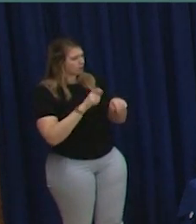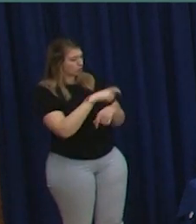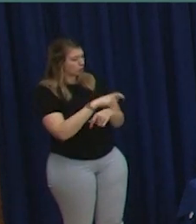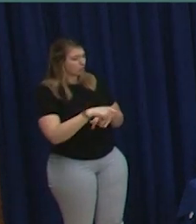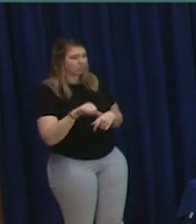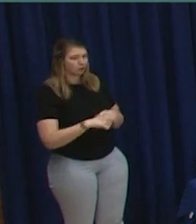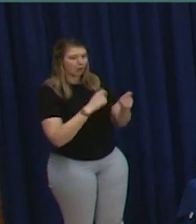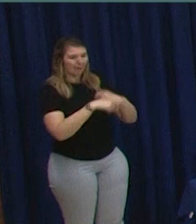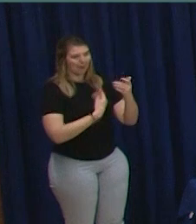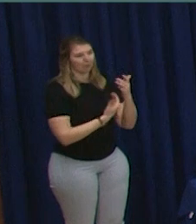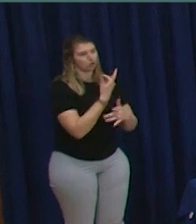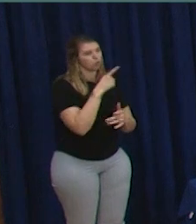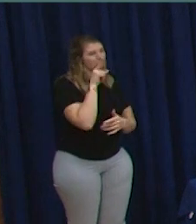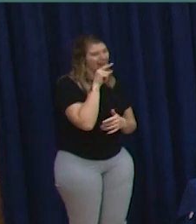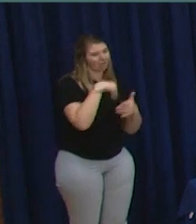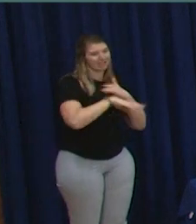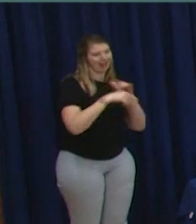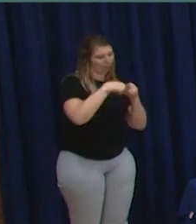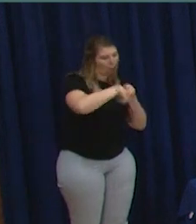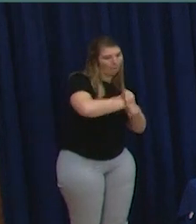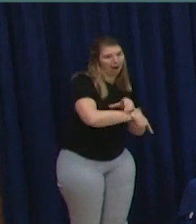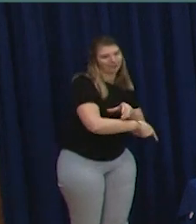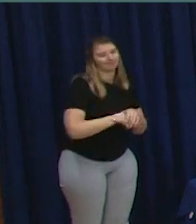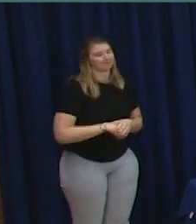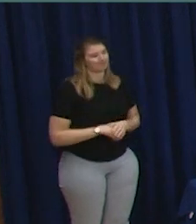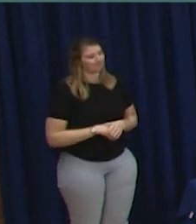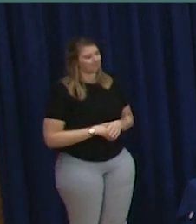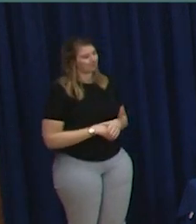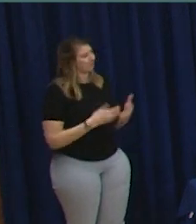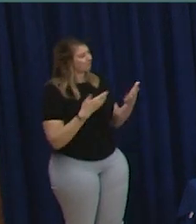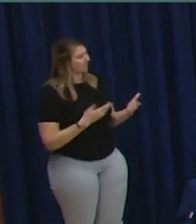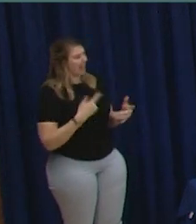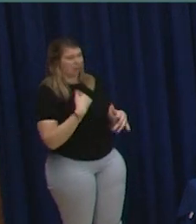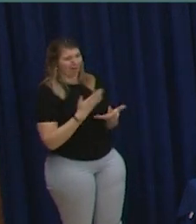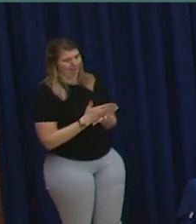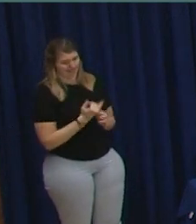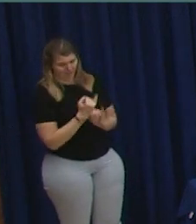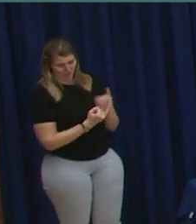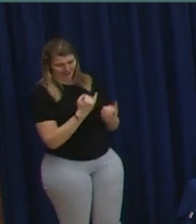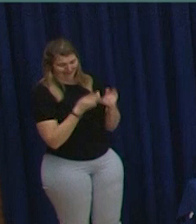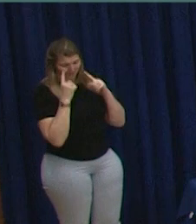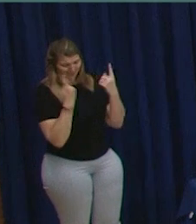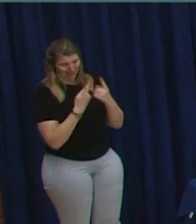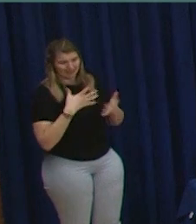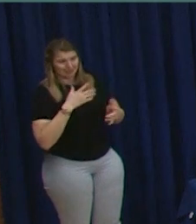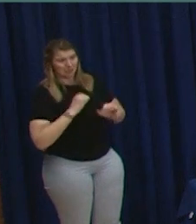I'm criticizing universities, I'm waiting for the ceiling to fall on my head. It's time for